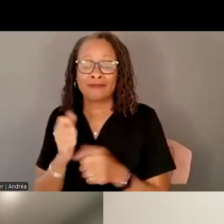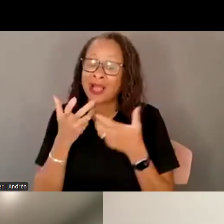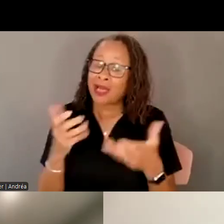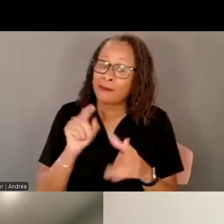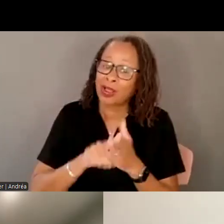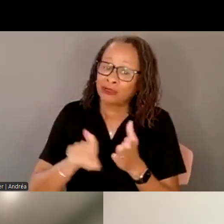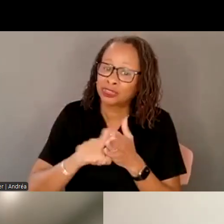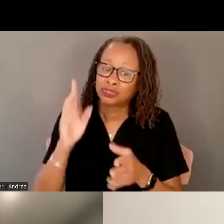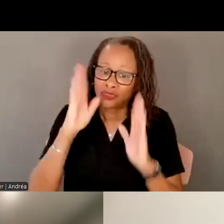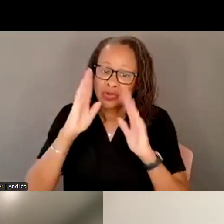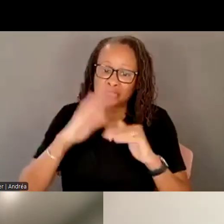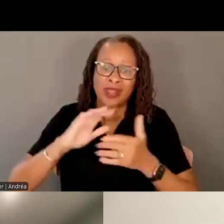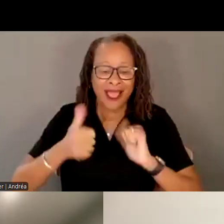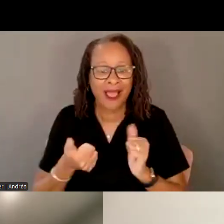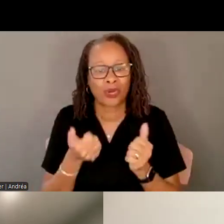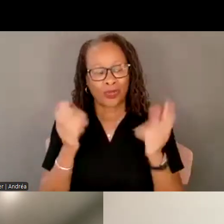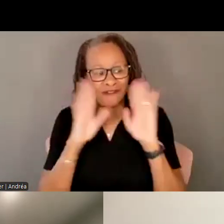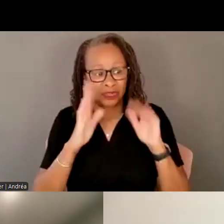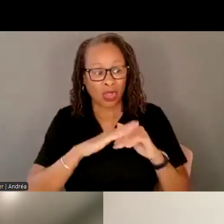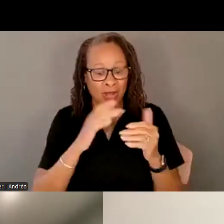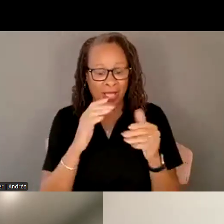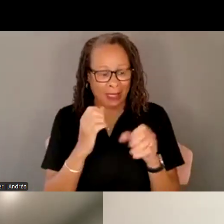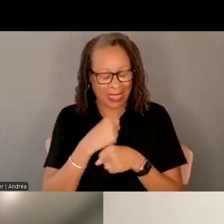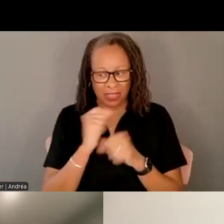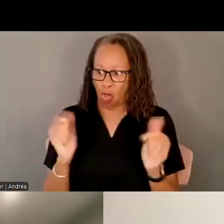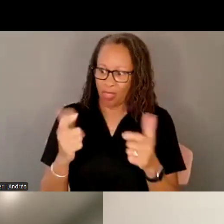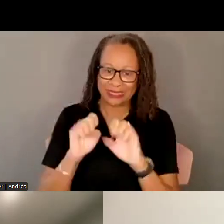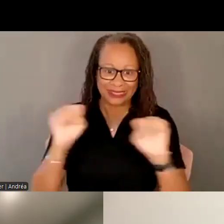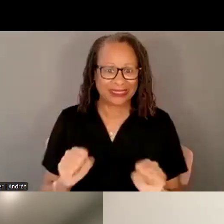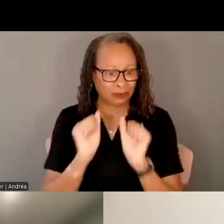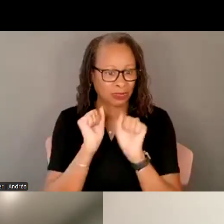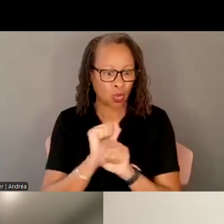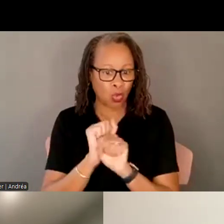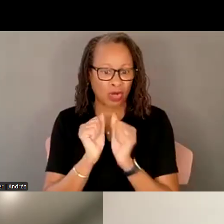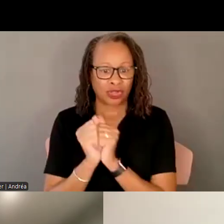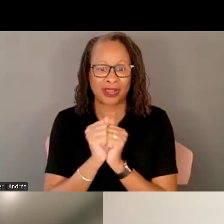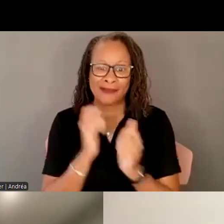on how can we figure out how to get these systems to work. So I'm really excited to kind of talk a little bit about some of these issues.